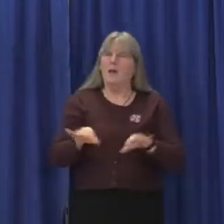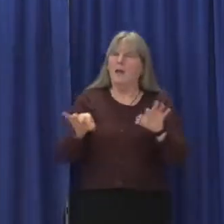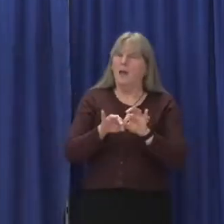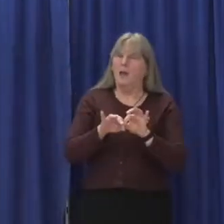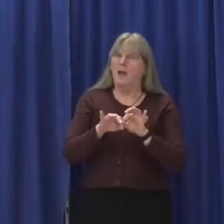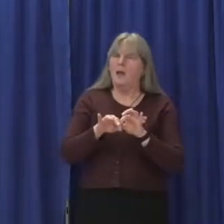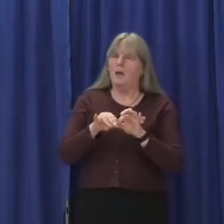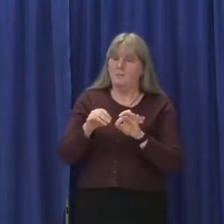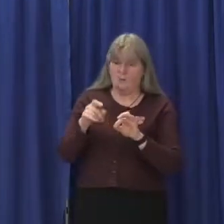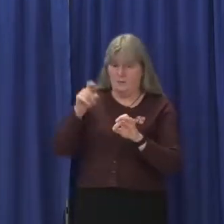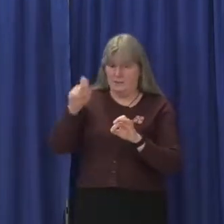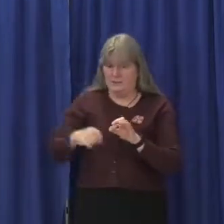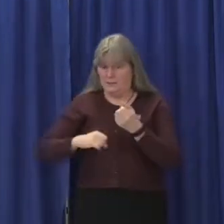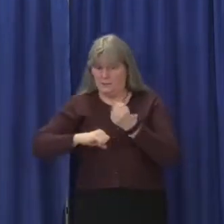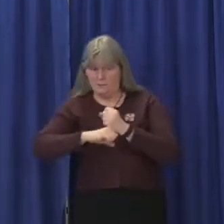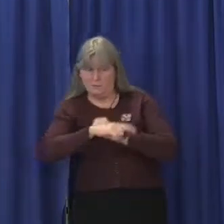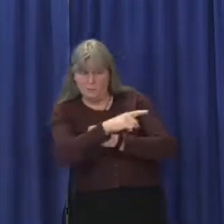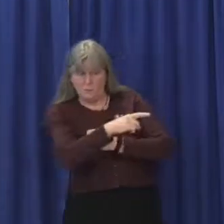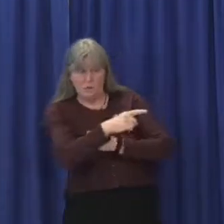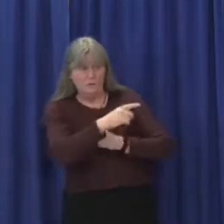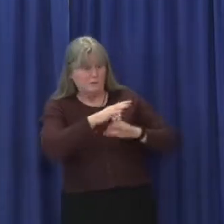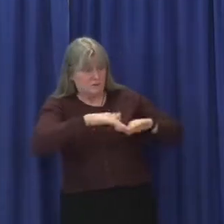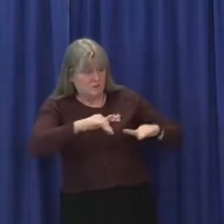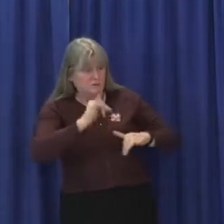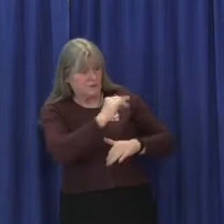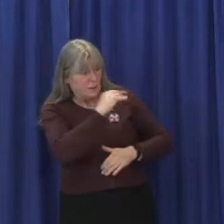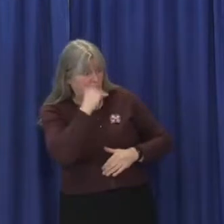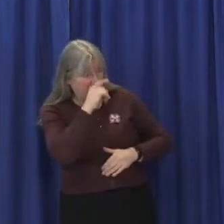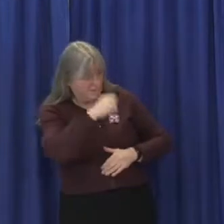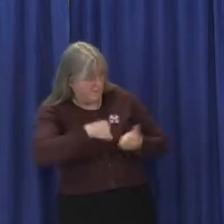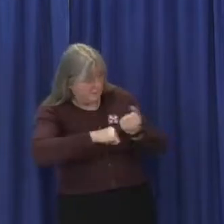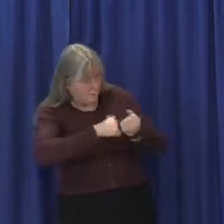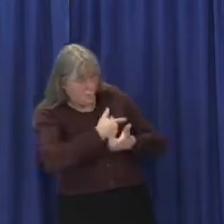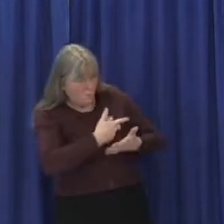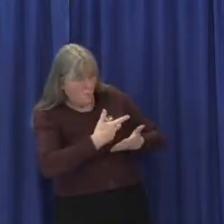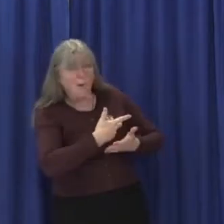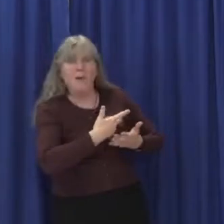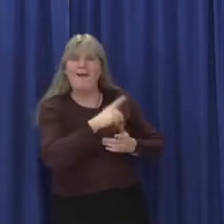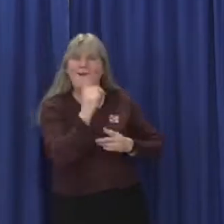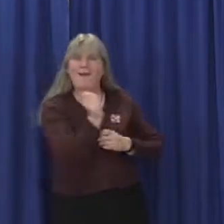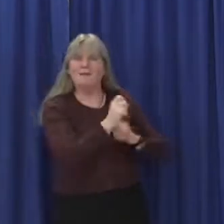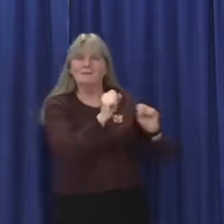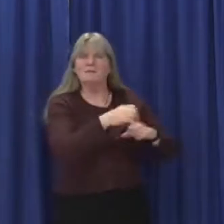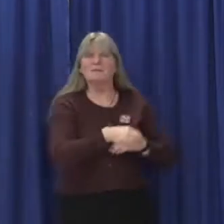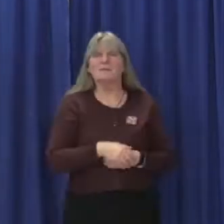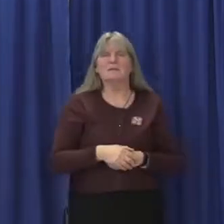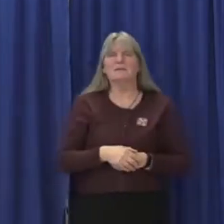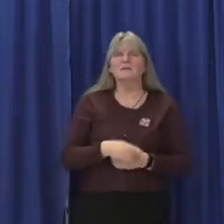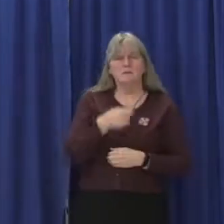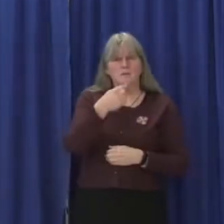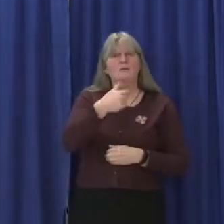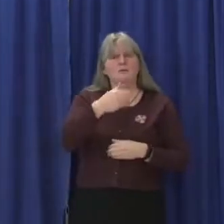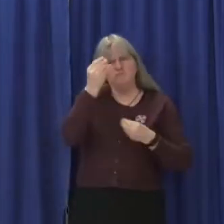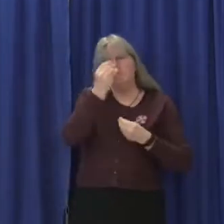needed for remote learning. At that time, people are welcome to let the school know that their absence is due to